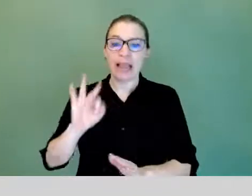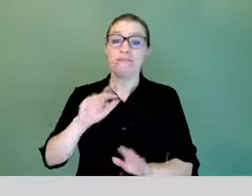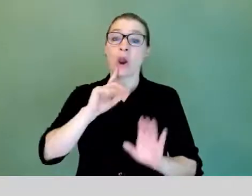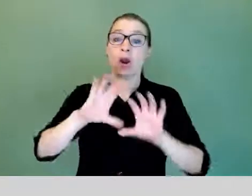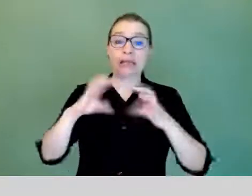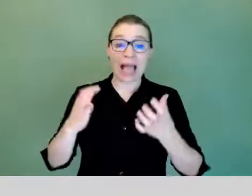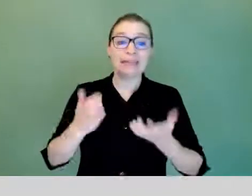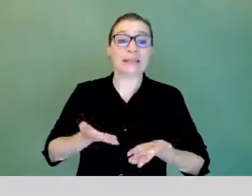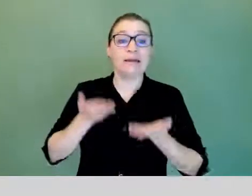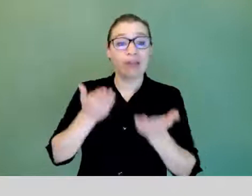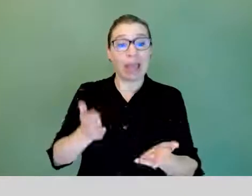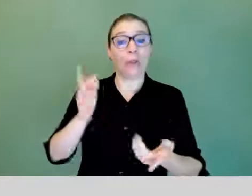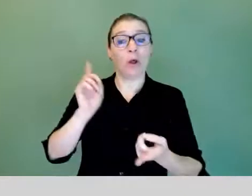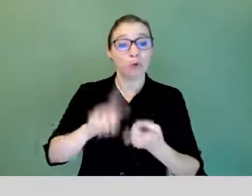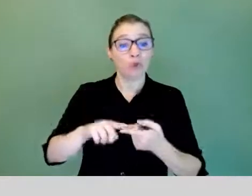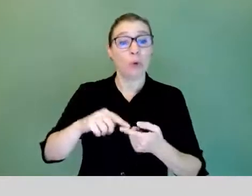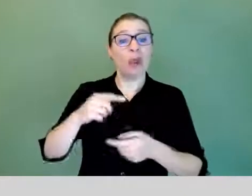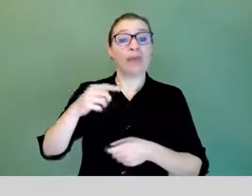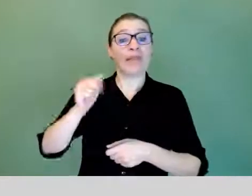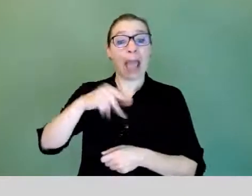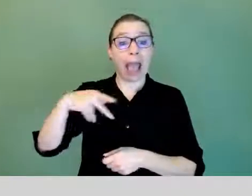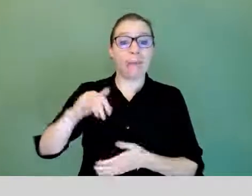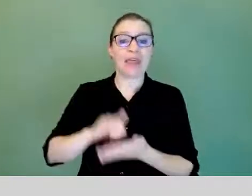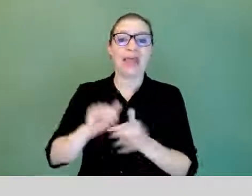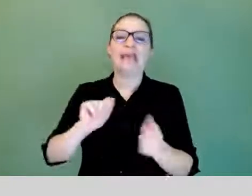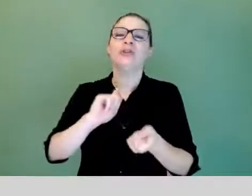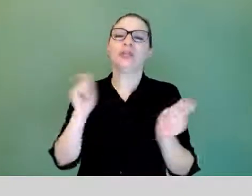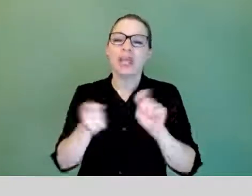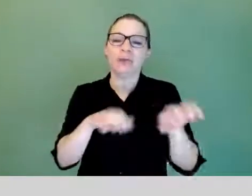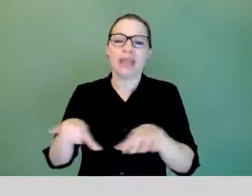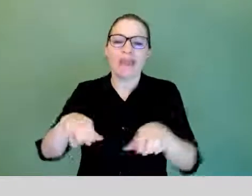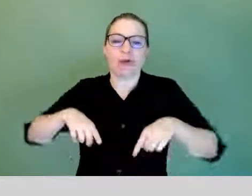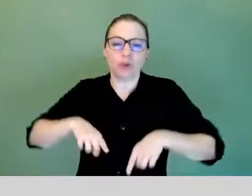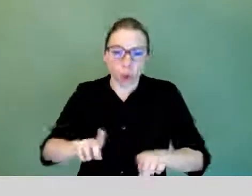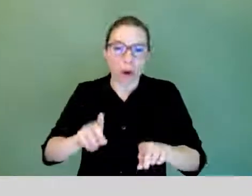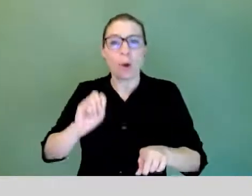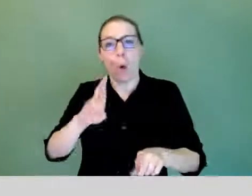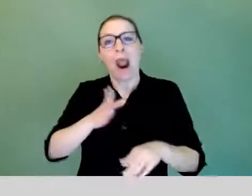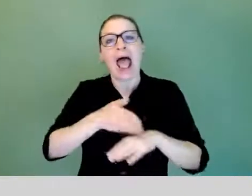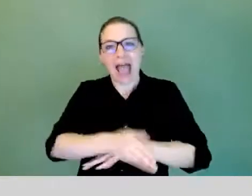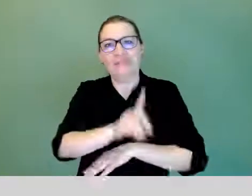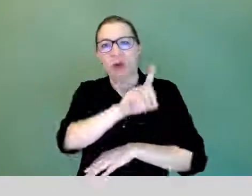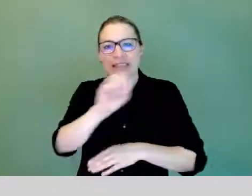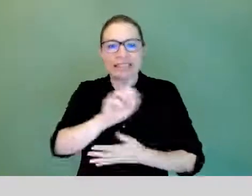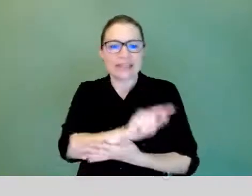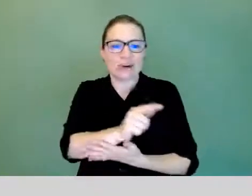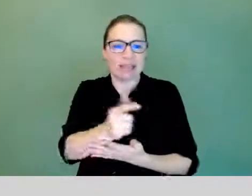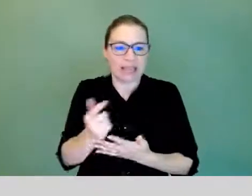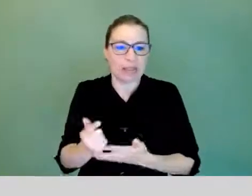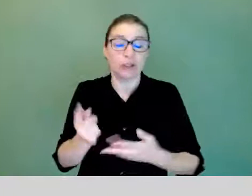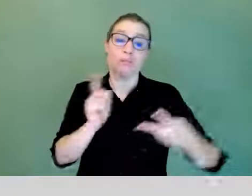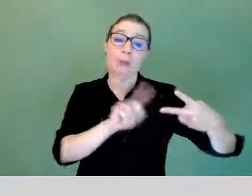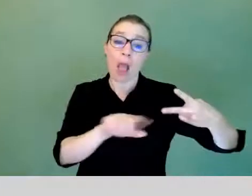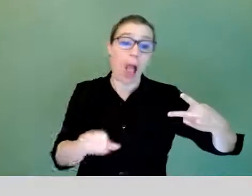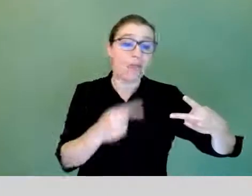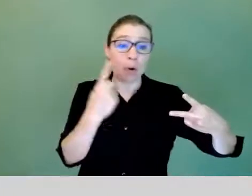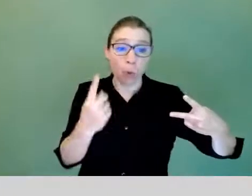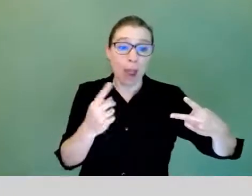that can change behavior during or after deserialization. And the second one is typical at tampering attacks such as access control related attacks